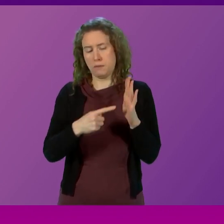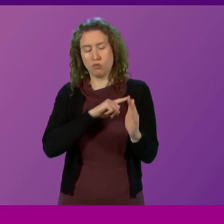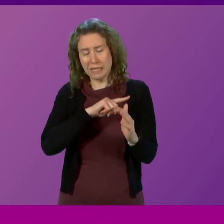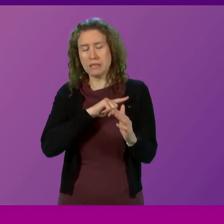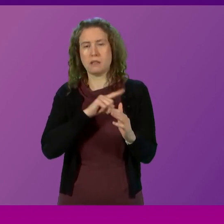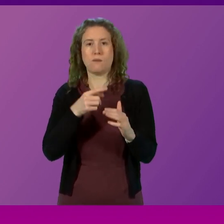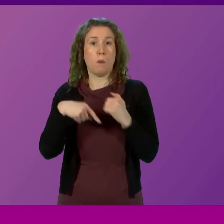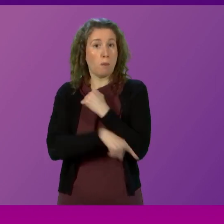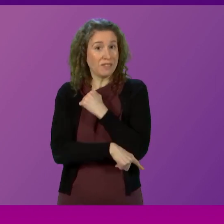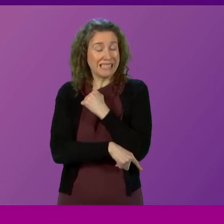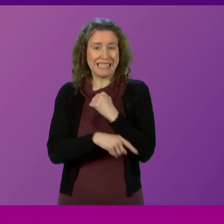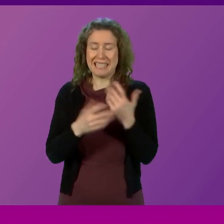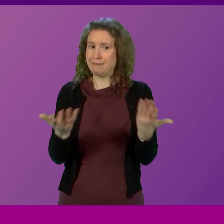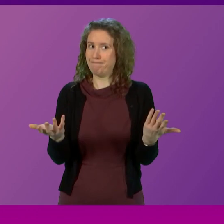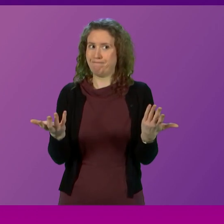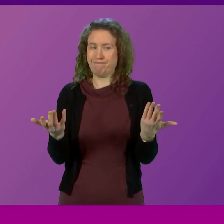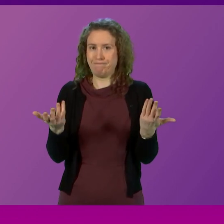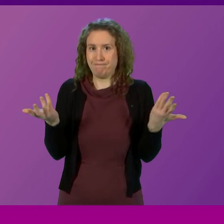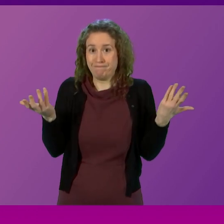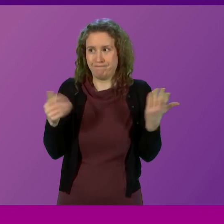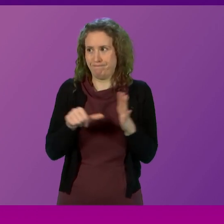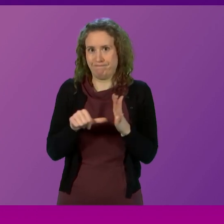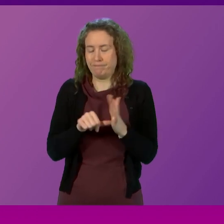United Kingdom Government urgently needs to take to help people through the winter?